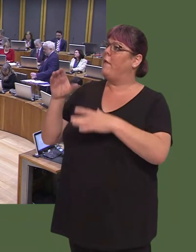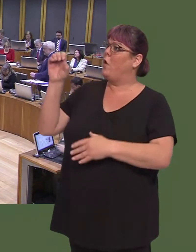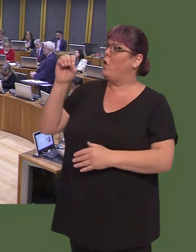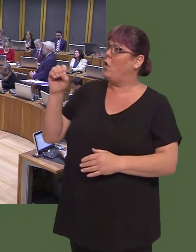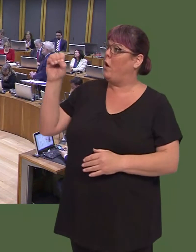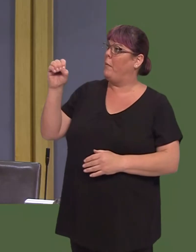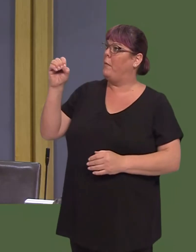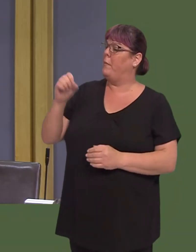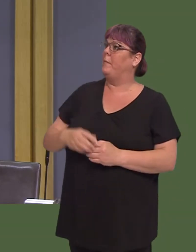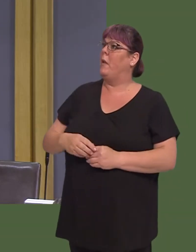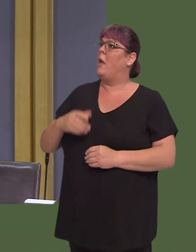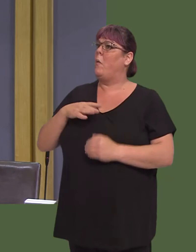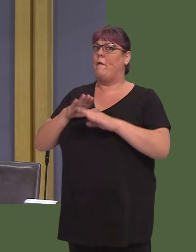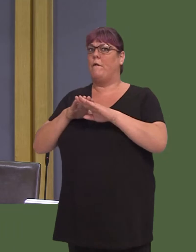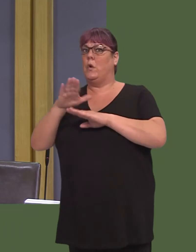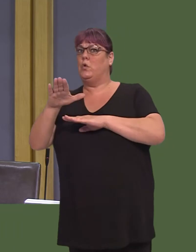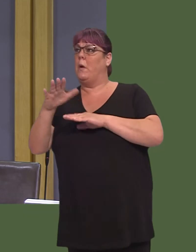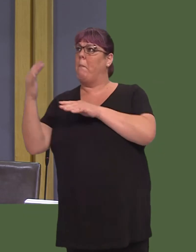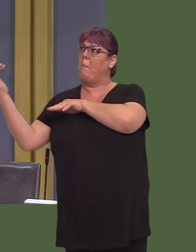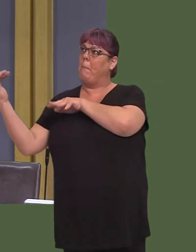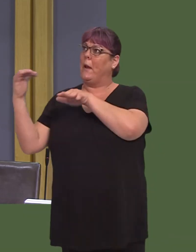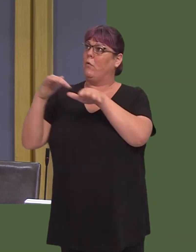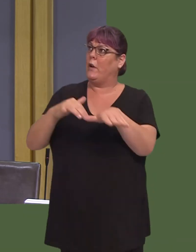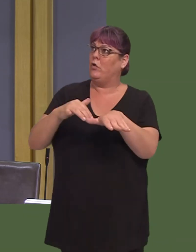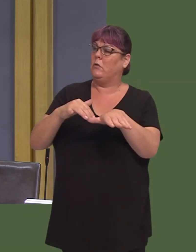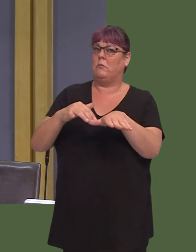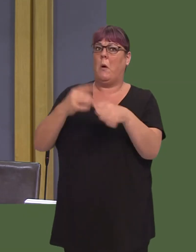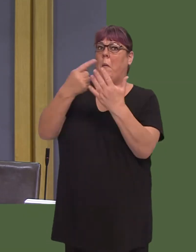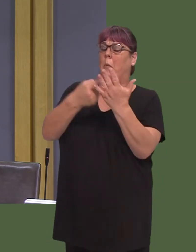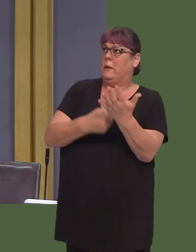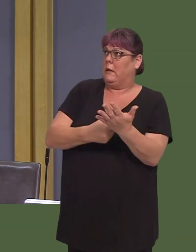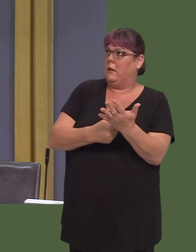1980s, because public housing wasn't available. In Powys, I think I remember reading, around